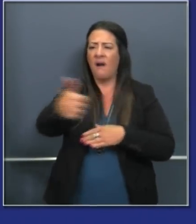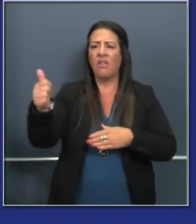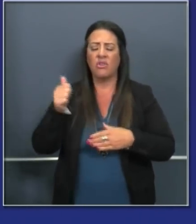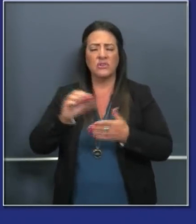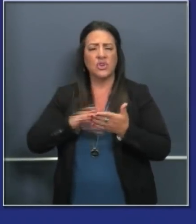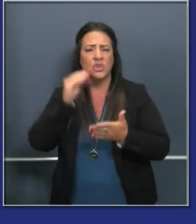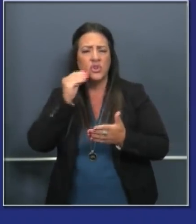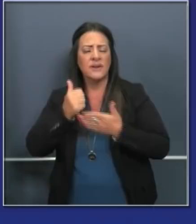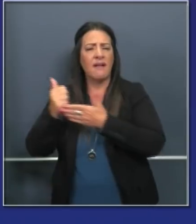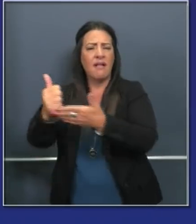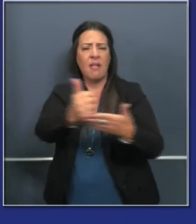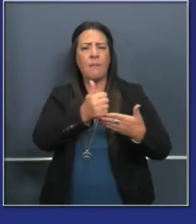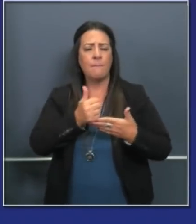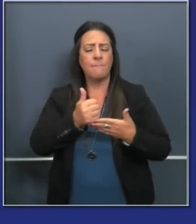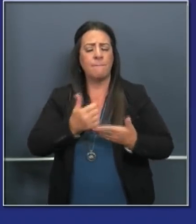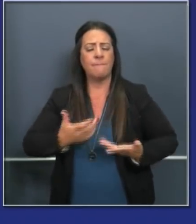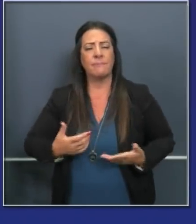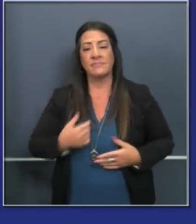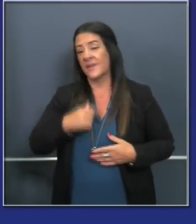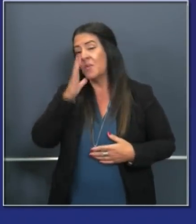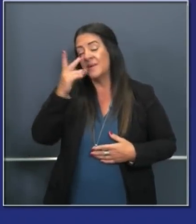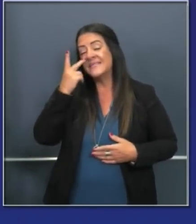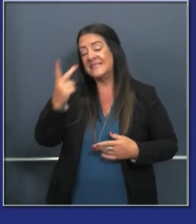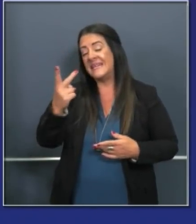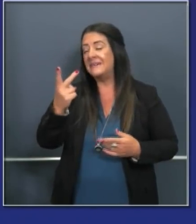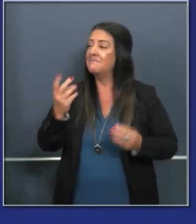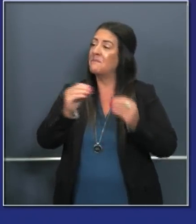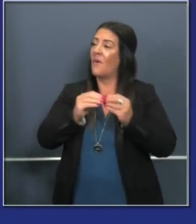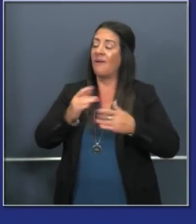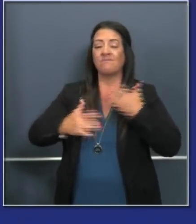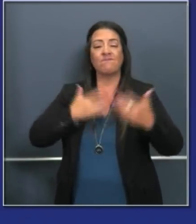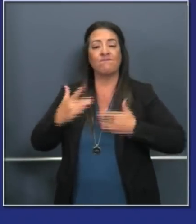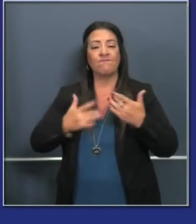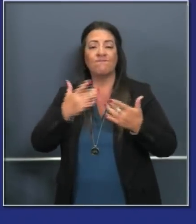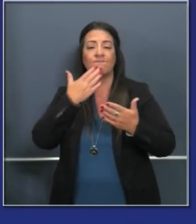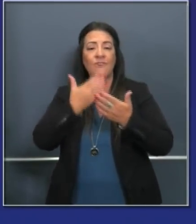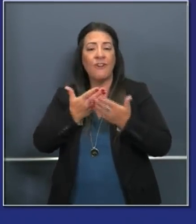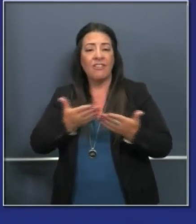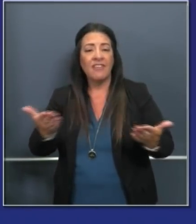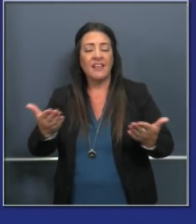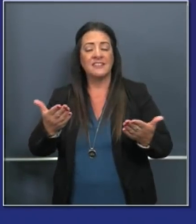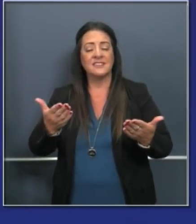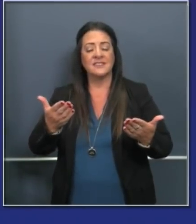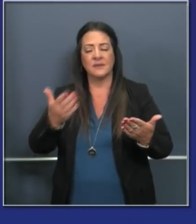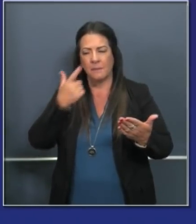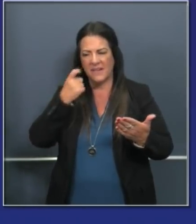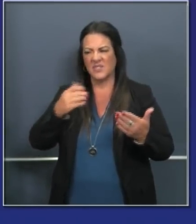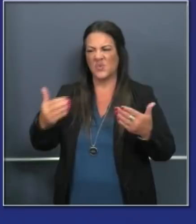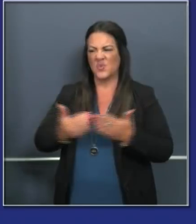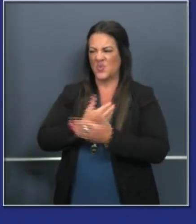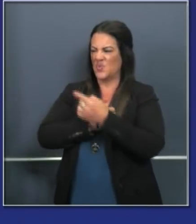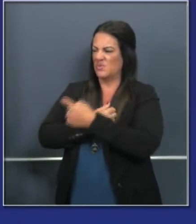ANYWHERE AND EVERYWHERE. GIVEN THE OPPORTUNITY. I I THINK WE'VE NOW AFFORDED THAT OPPORTUNITY I THINK WE'RE GOING TO SEE SOME REALLY